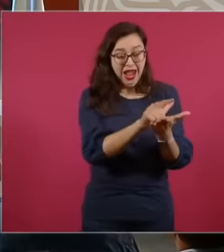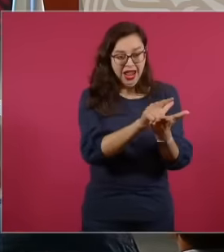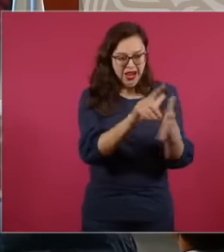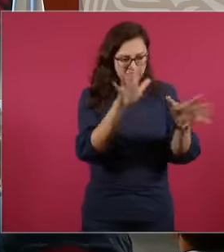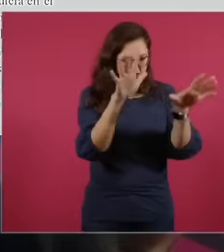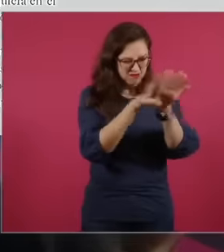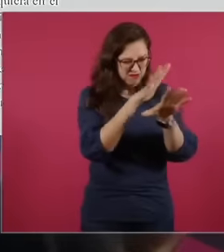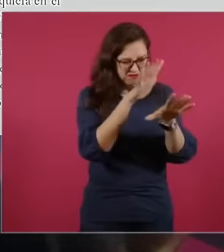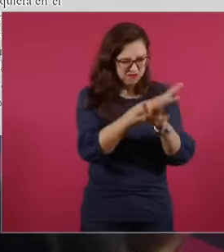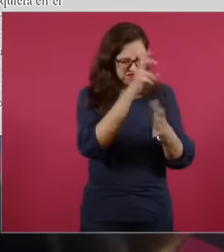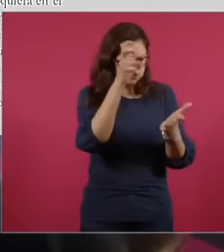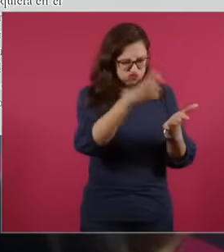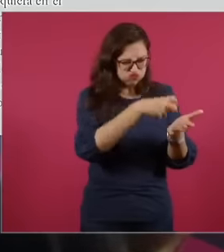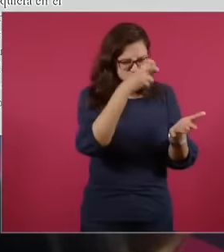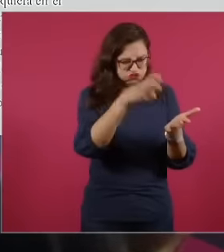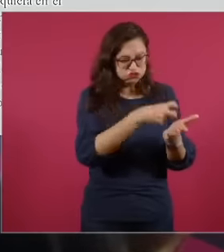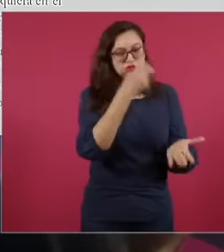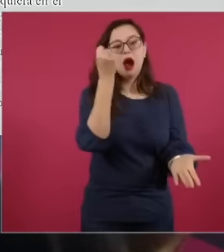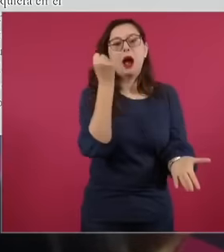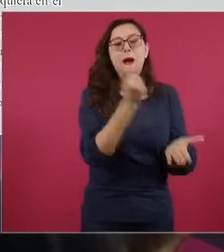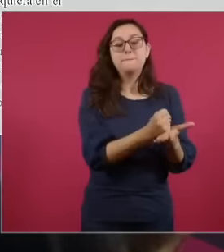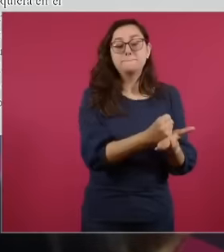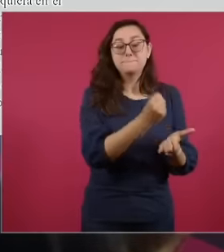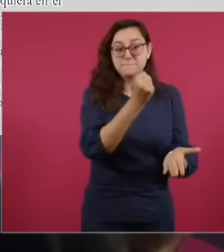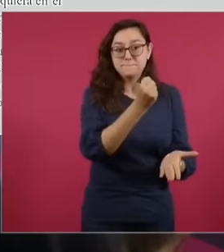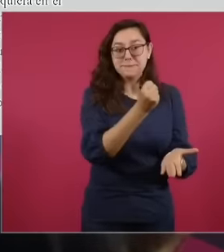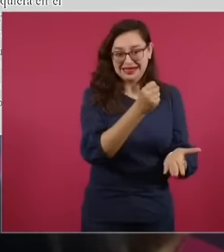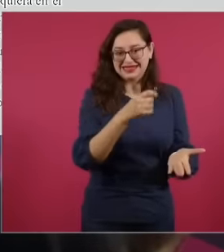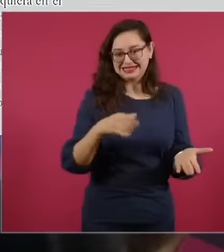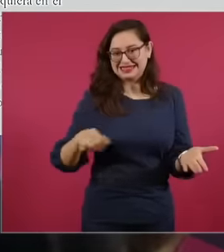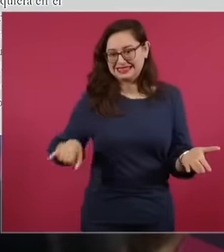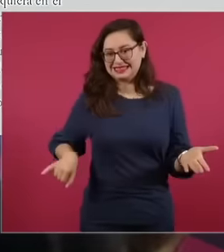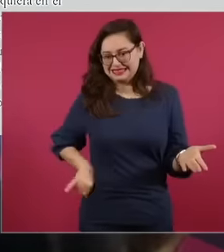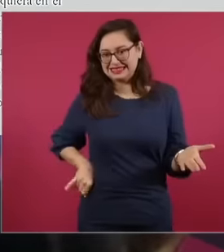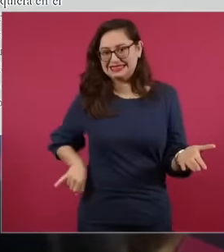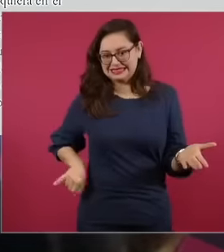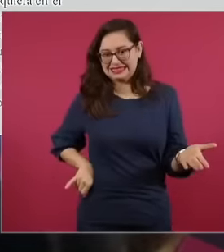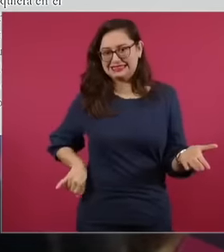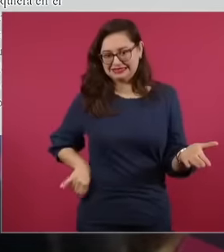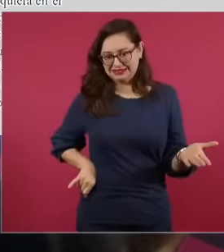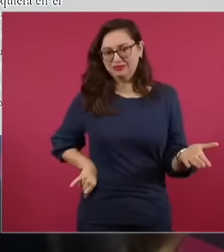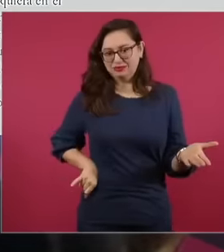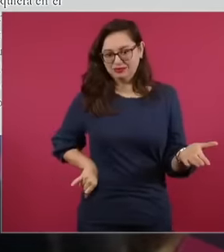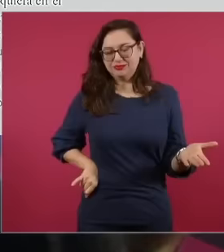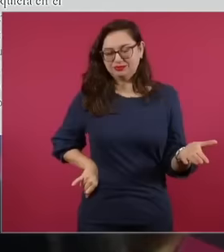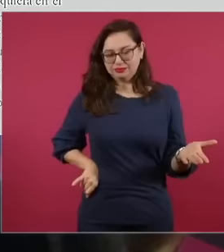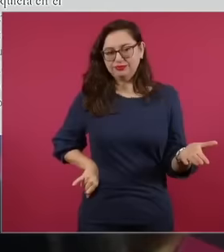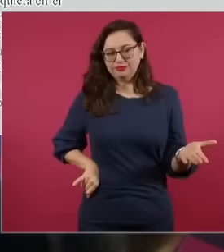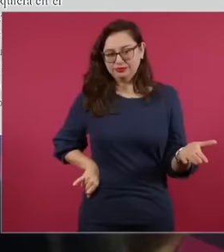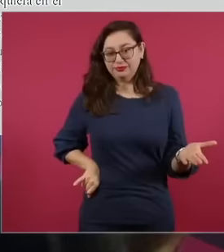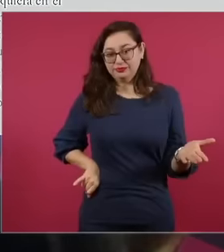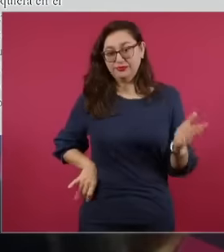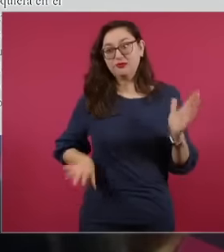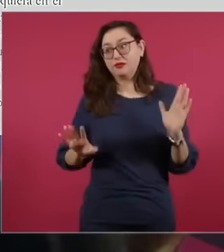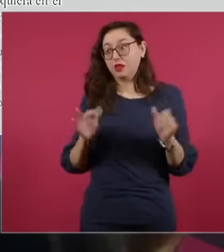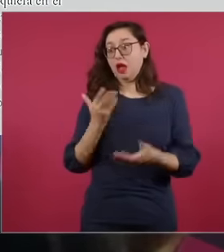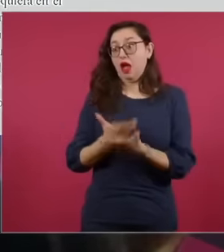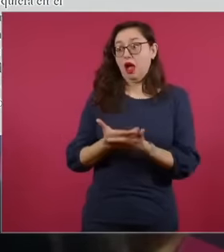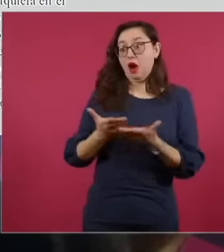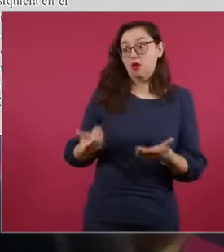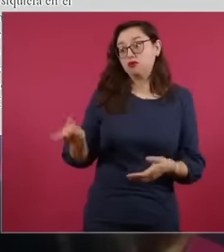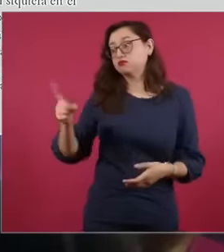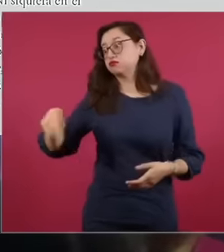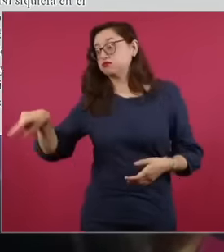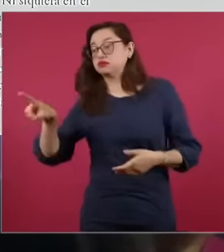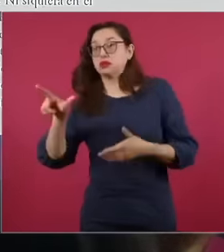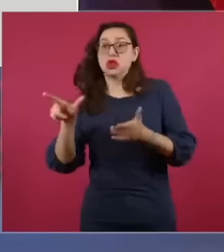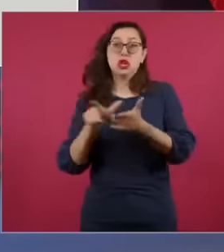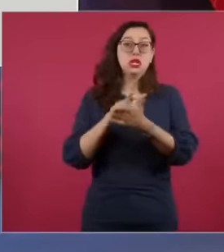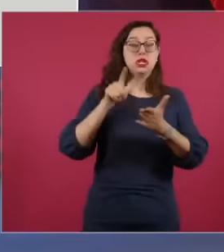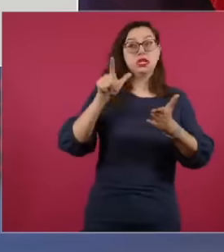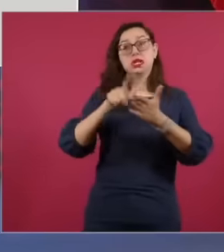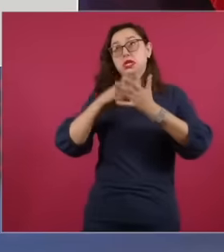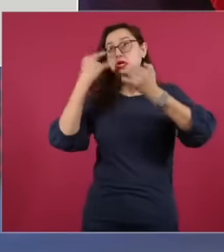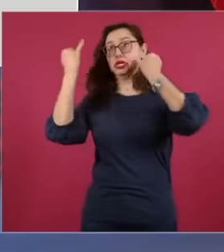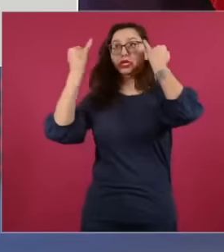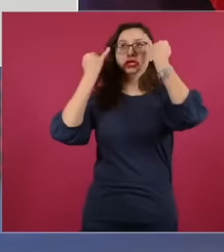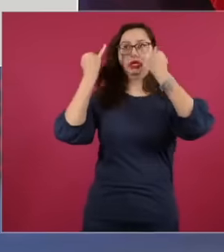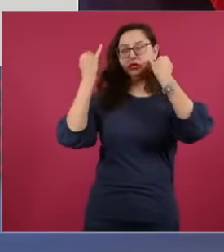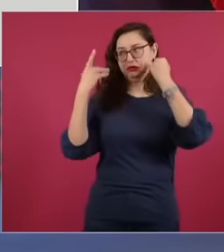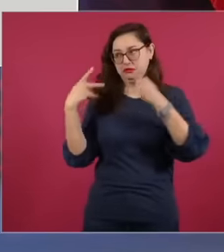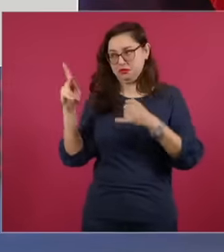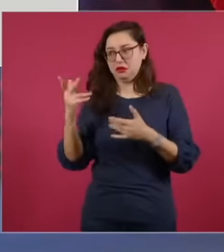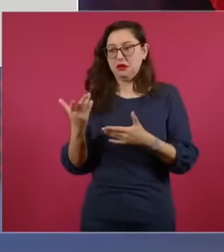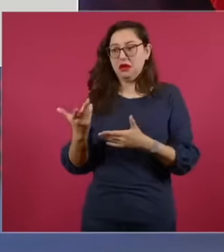is interesting for those who talk about legality. The constitutionalists who never said anything.